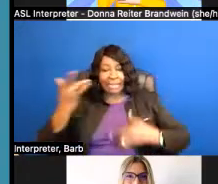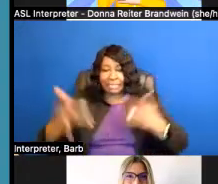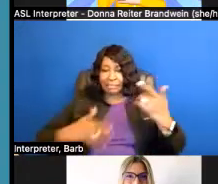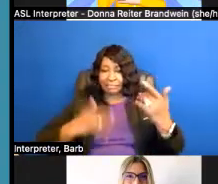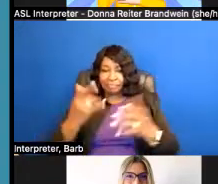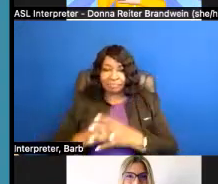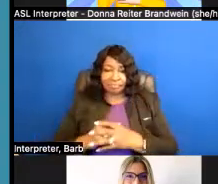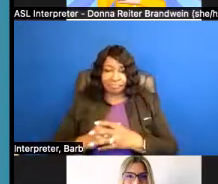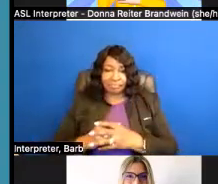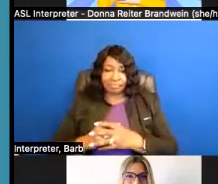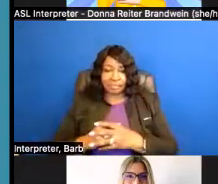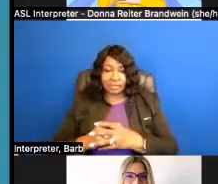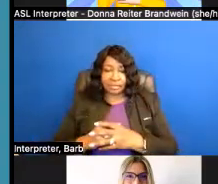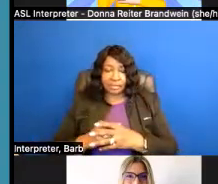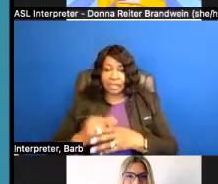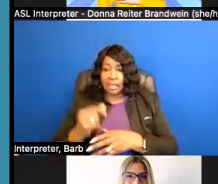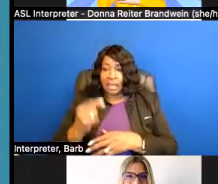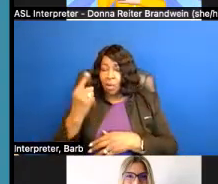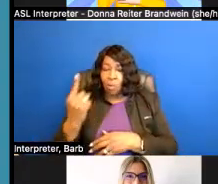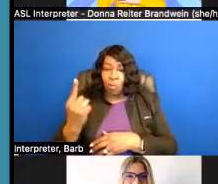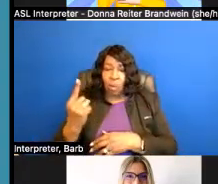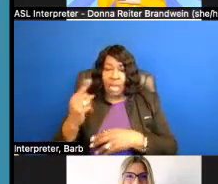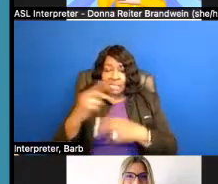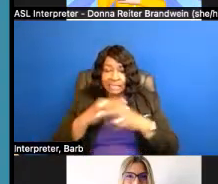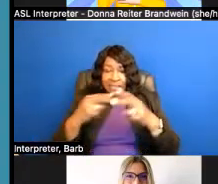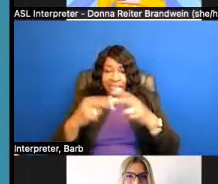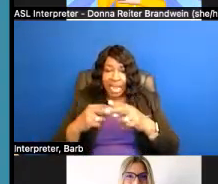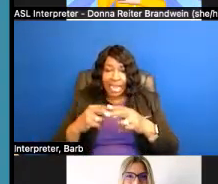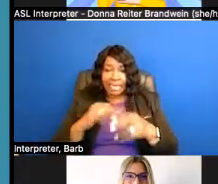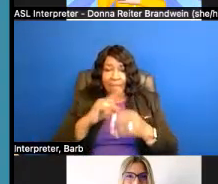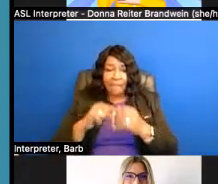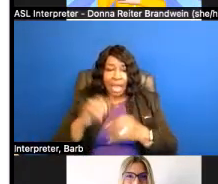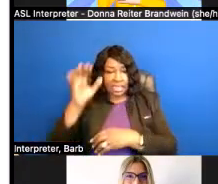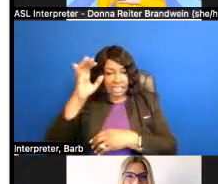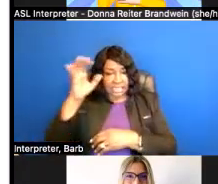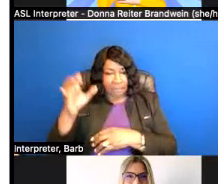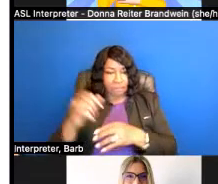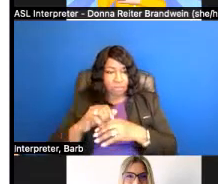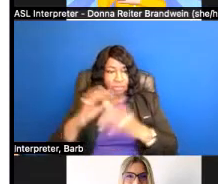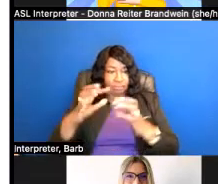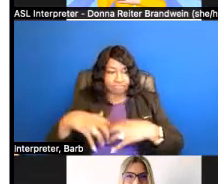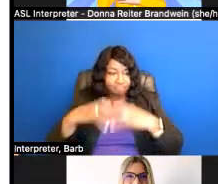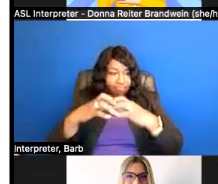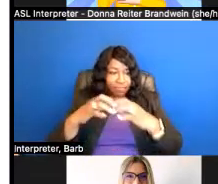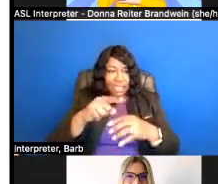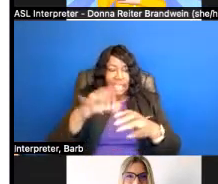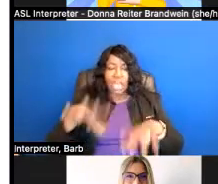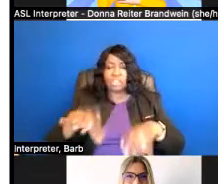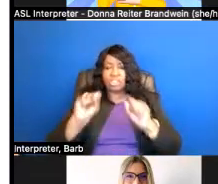Just one slide about conceptual framework, which actually took me a lot to get over